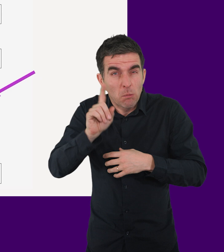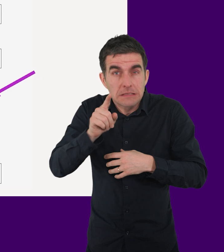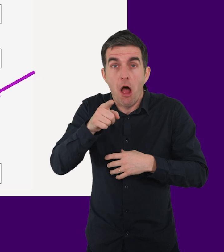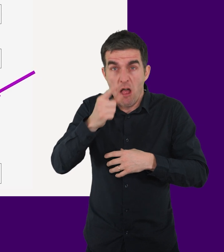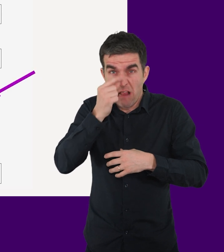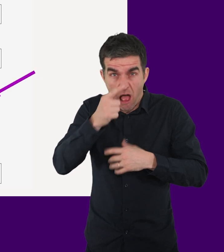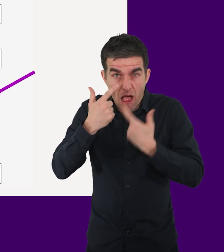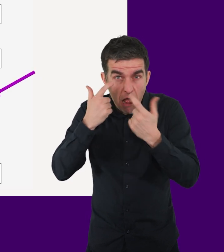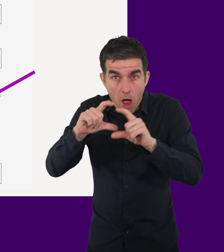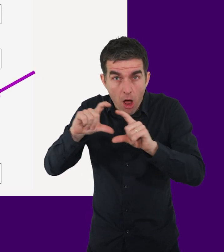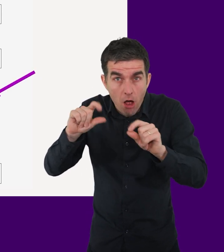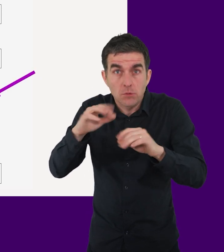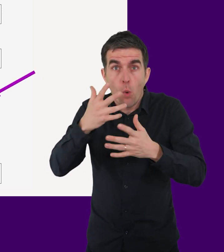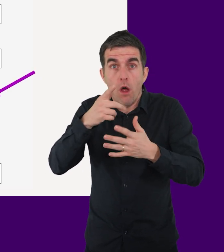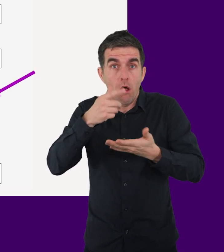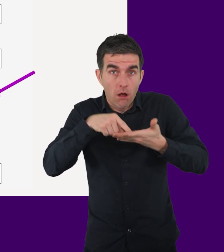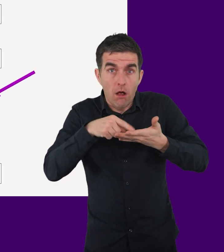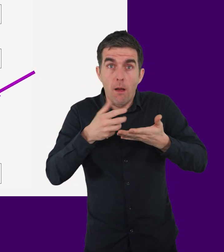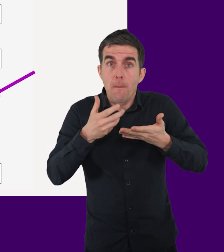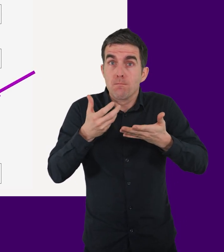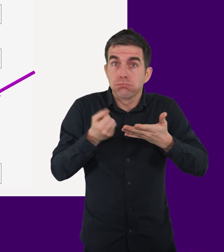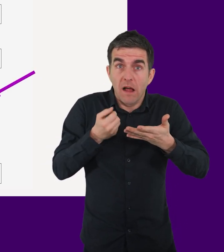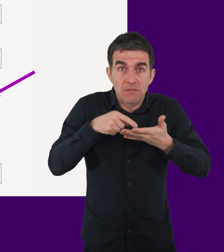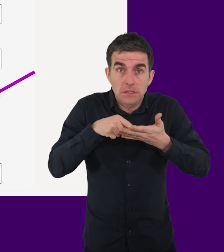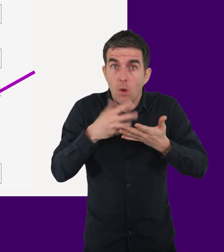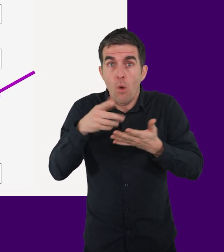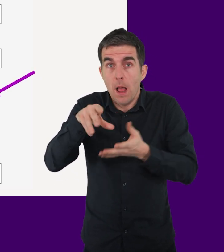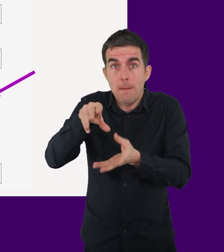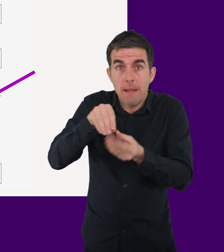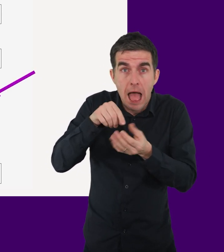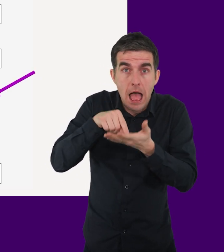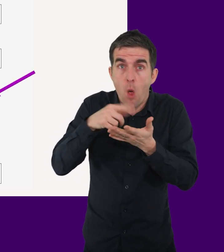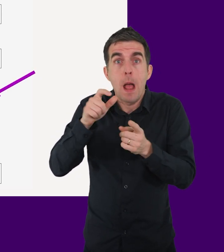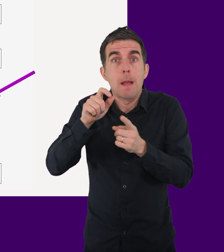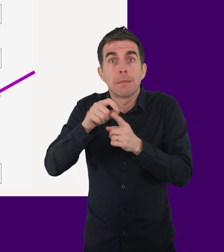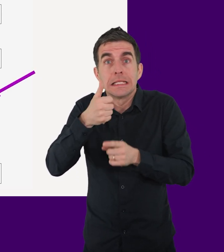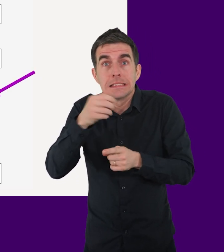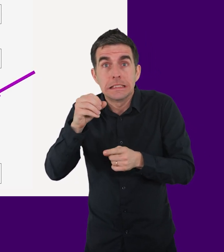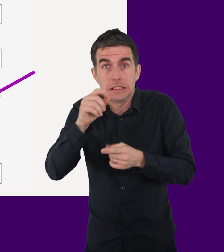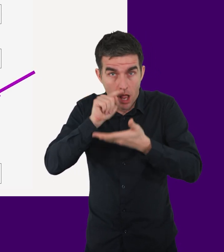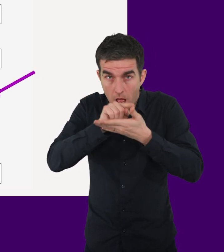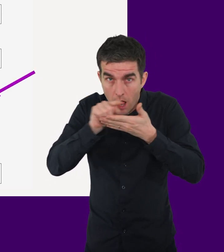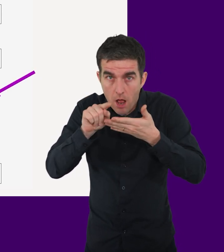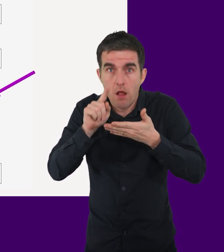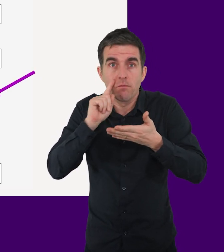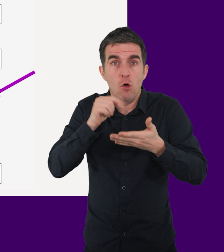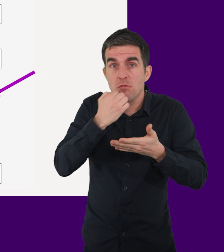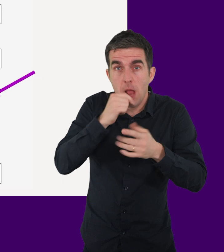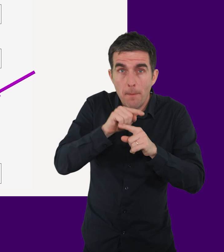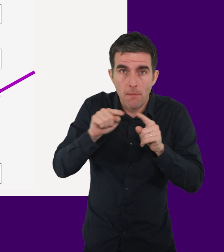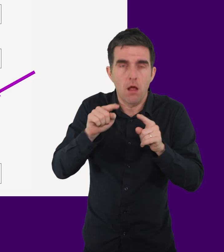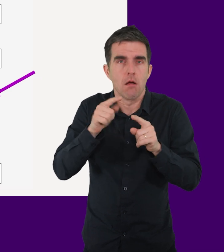"It's on your national insurance card, benefit letter, payslip, or P60" followed by example data